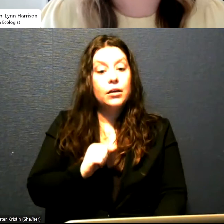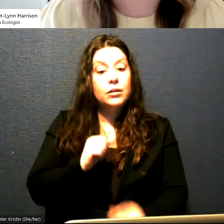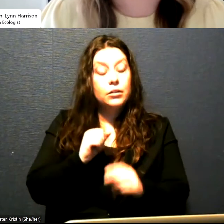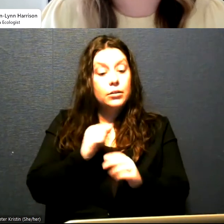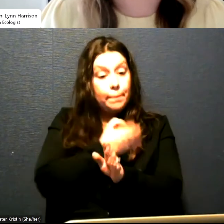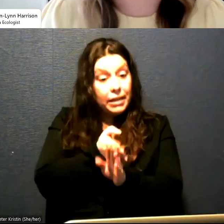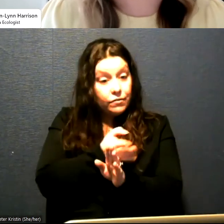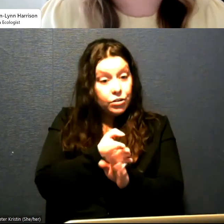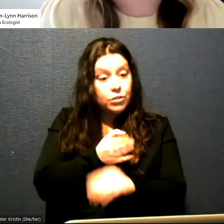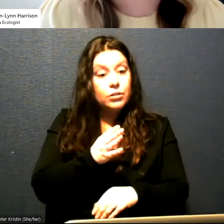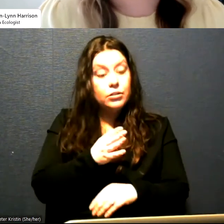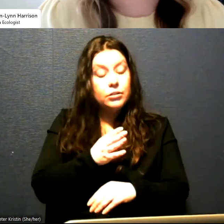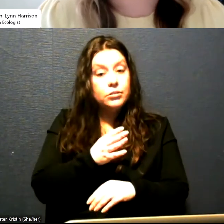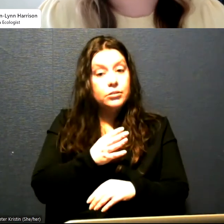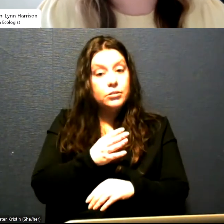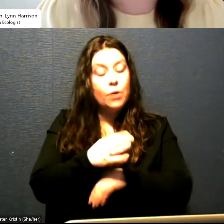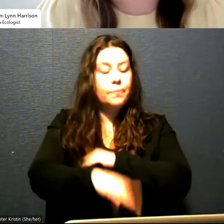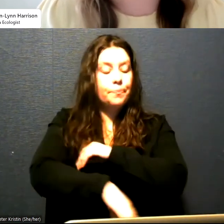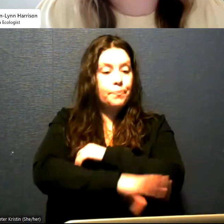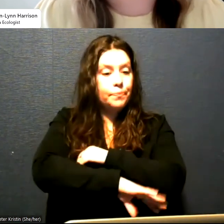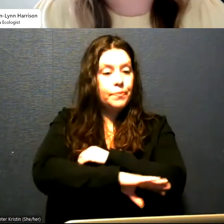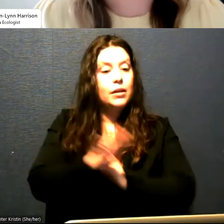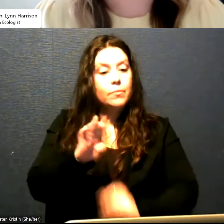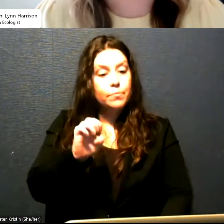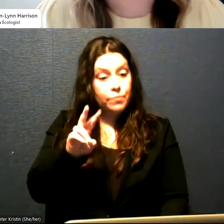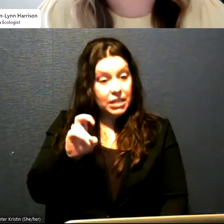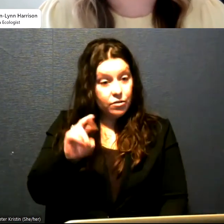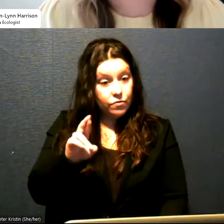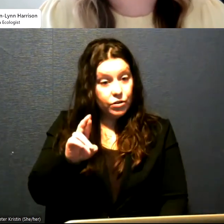as well, I always feel like I’m missing something. The wood ducks. We have wood ducks and ruddy ducks.